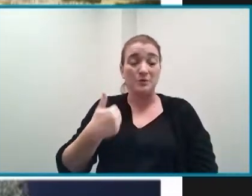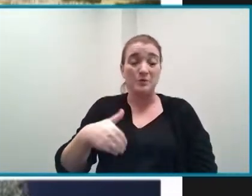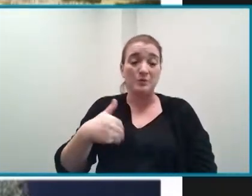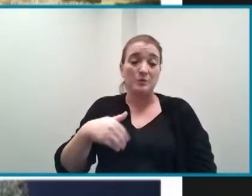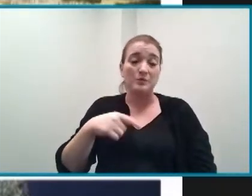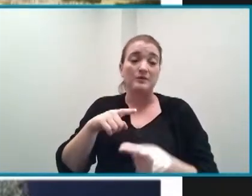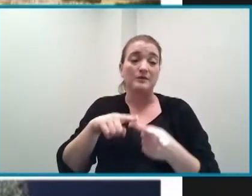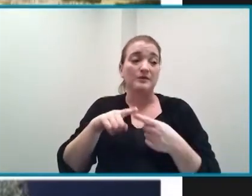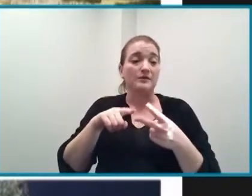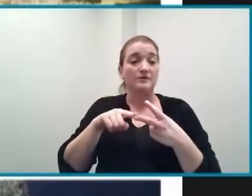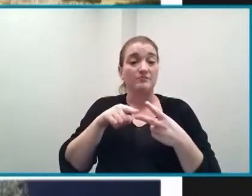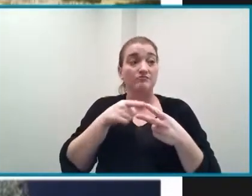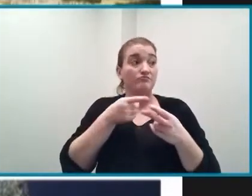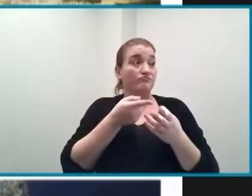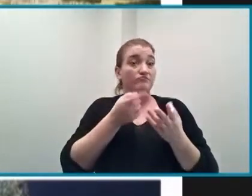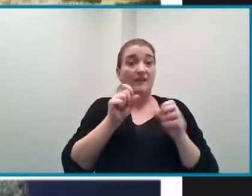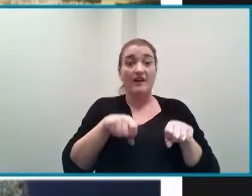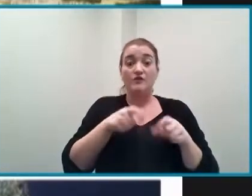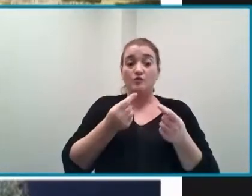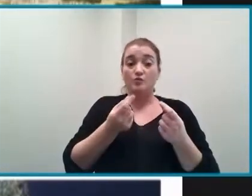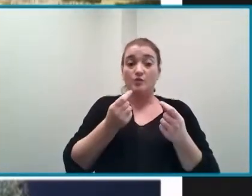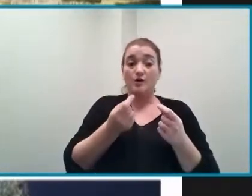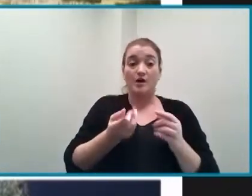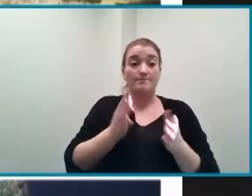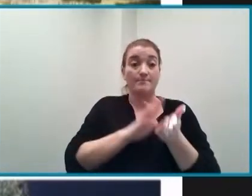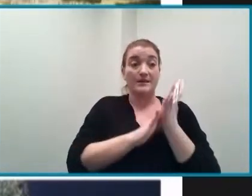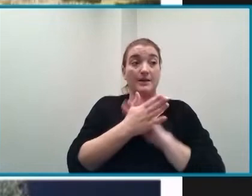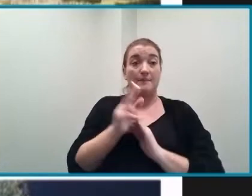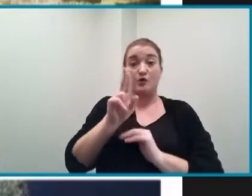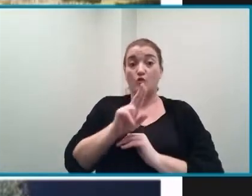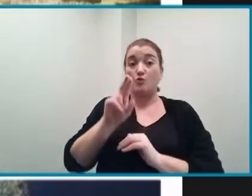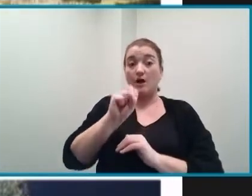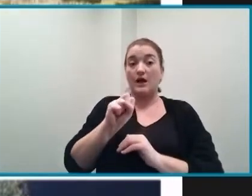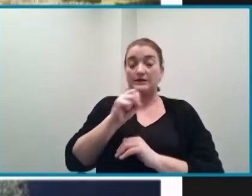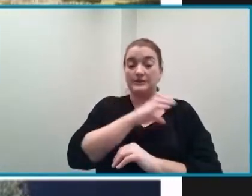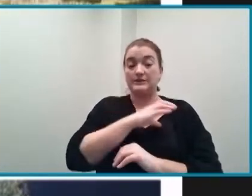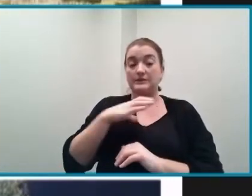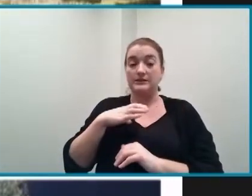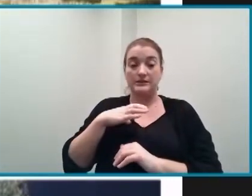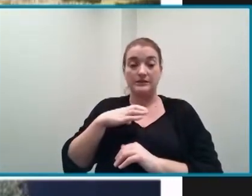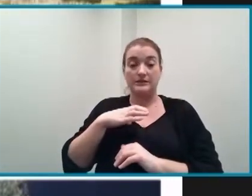a US citizen. And that basically it forces, you know,